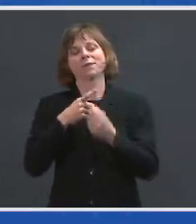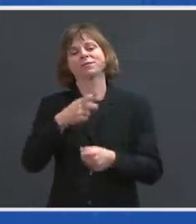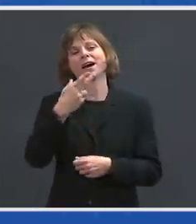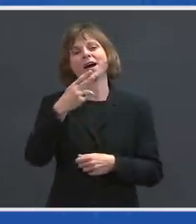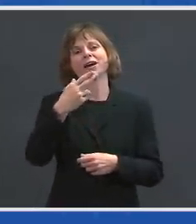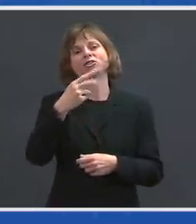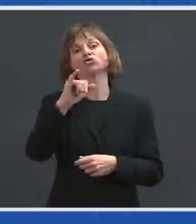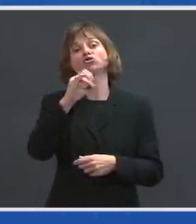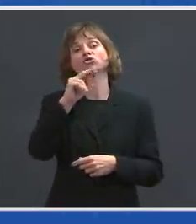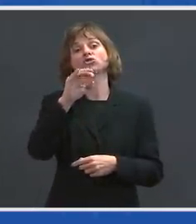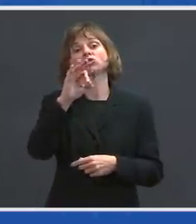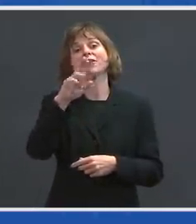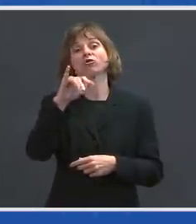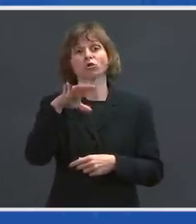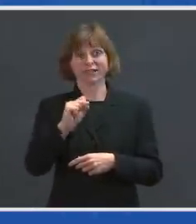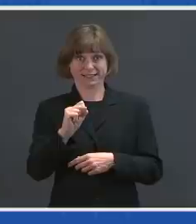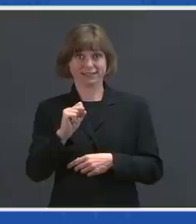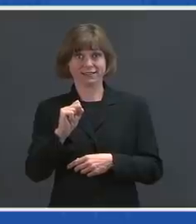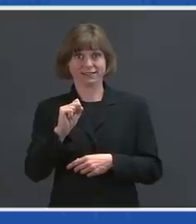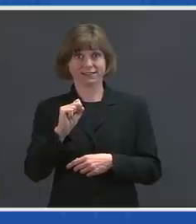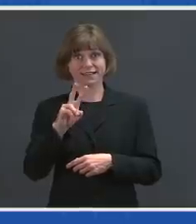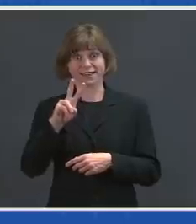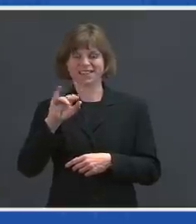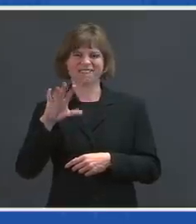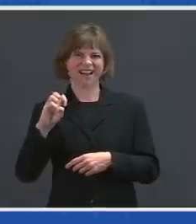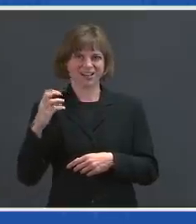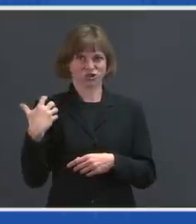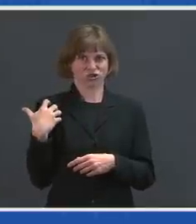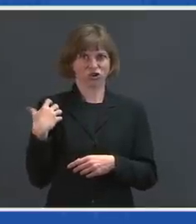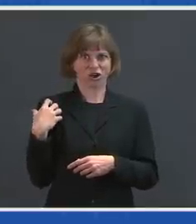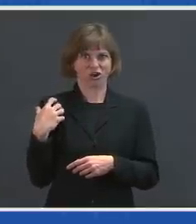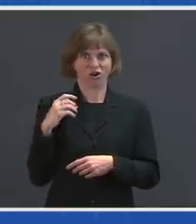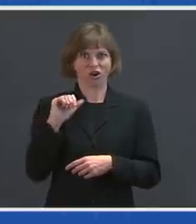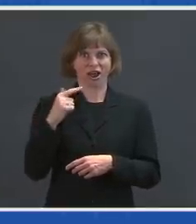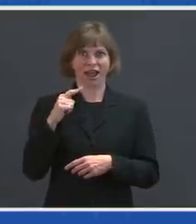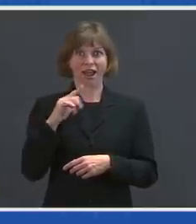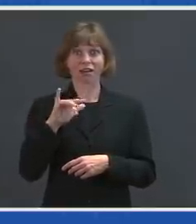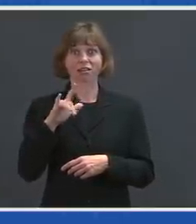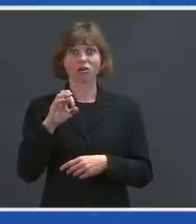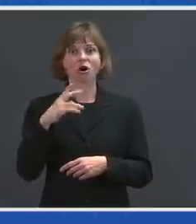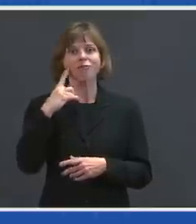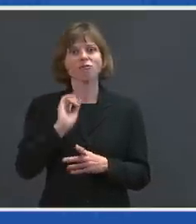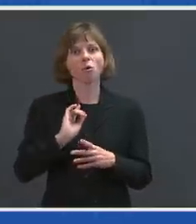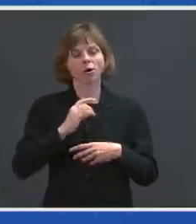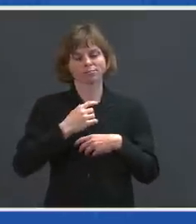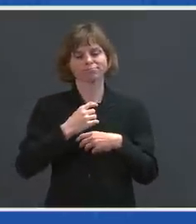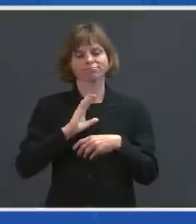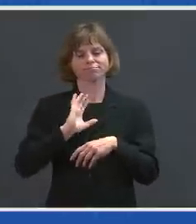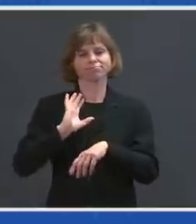and Vice Chair Aguilar for putting this conference together and including me.